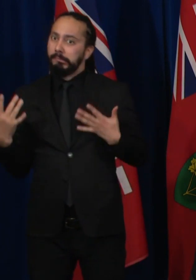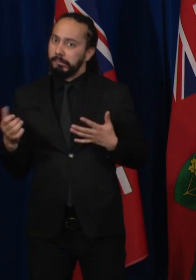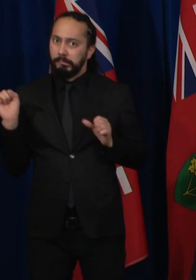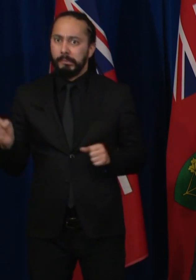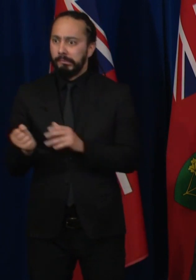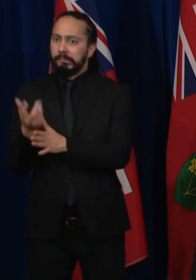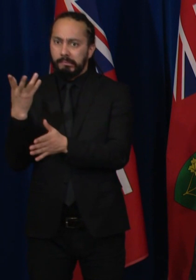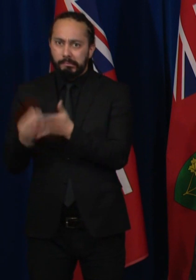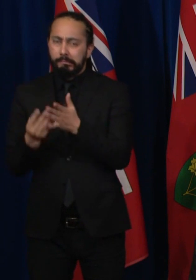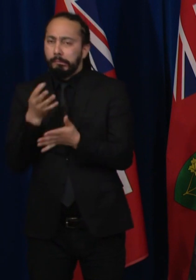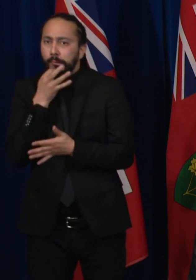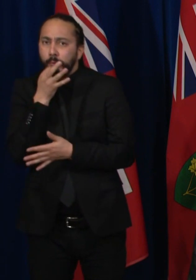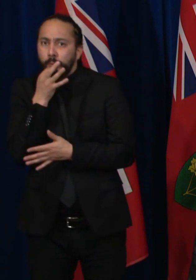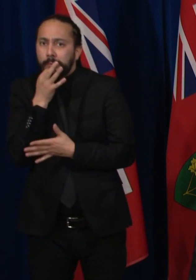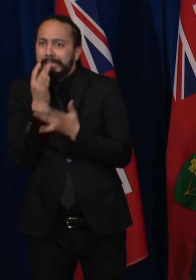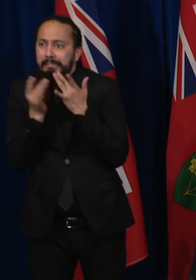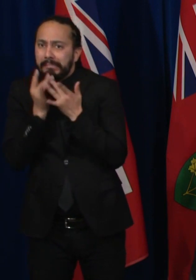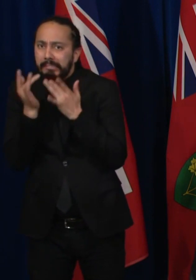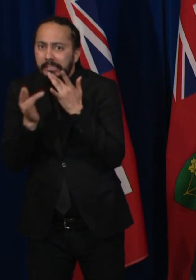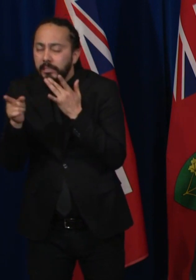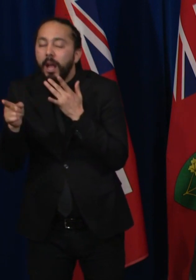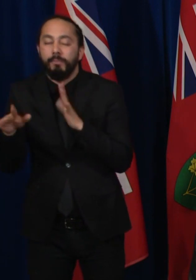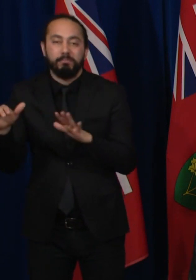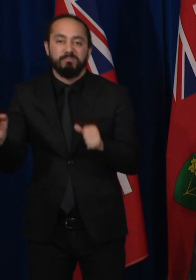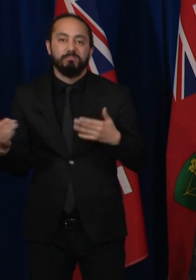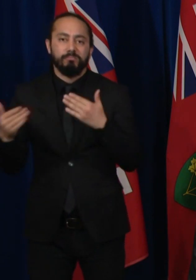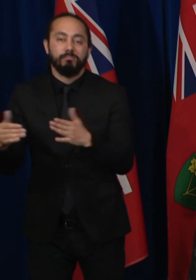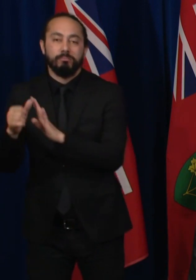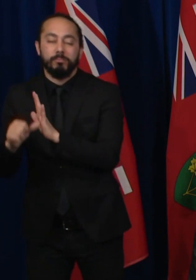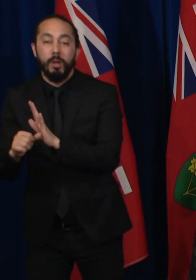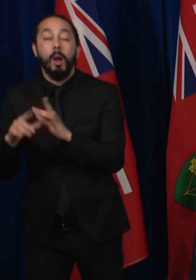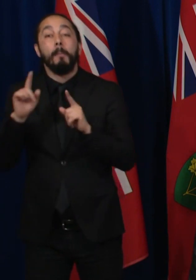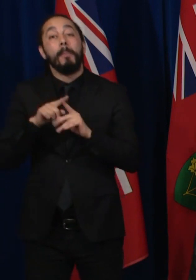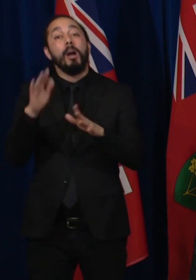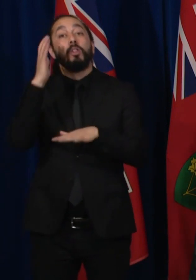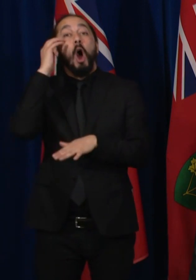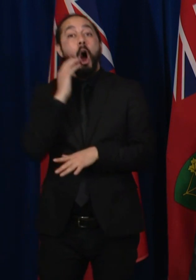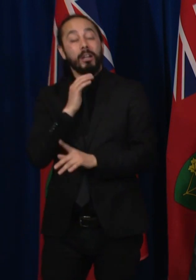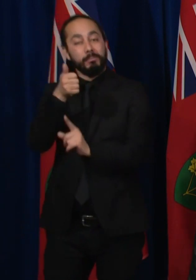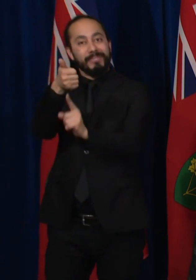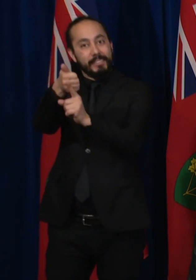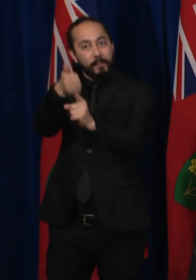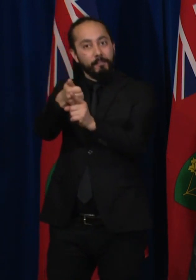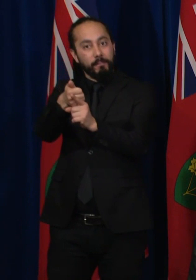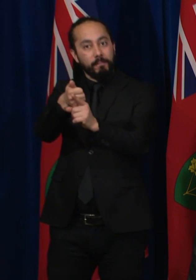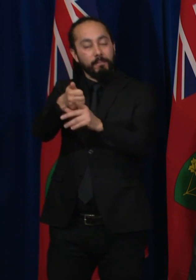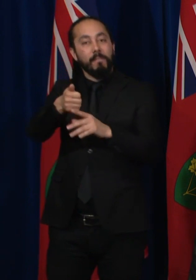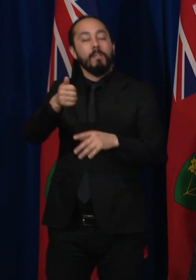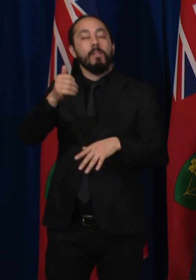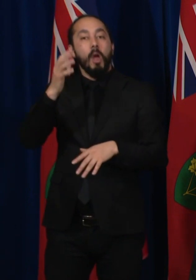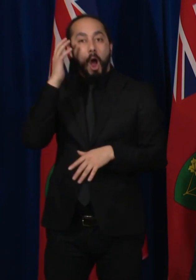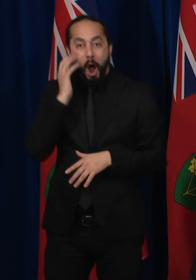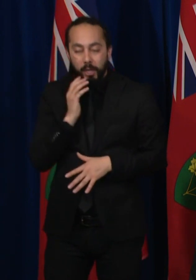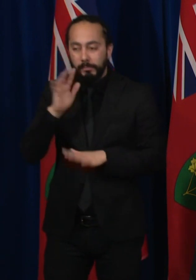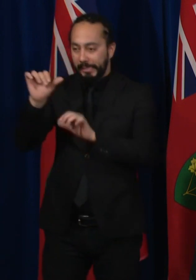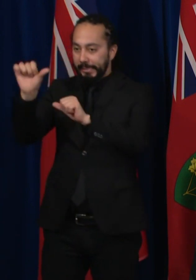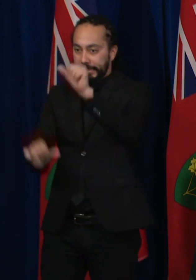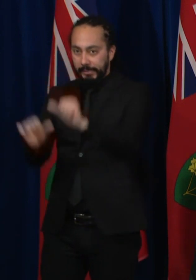made with respect to each individual patient, by the hospitals, by their physicians, and with the assistance of